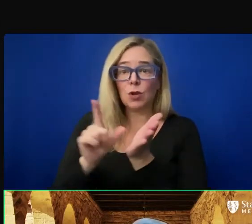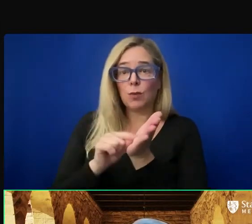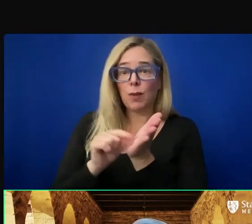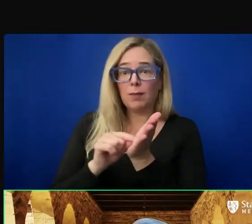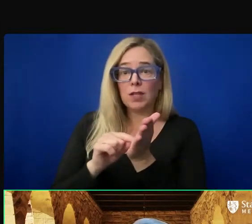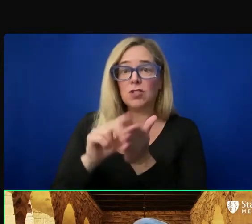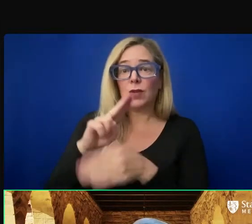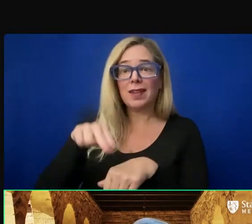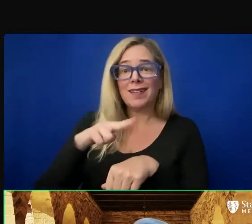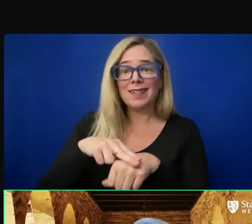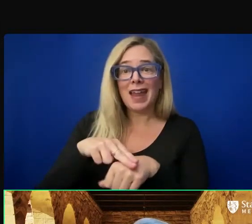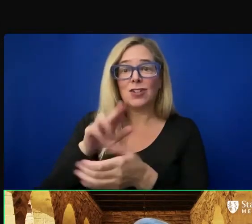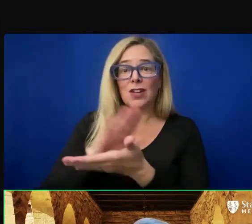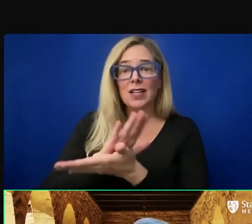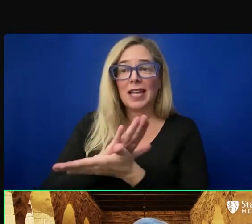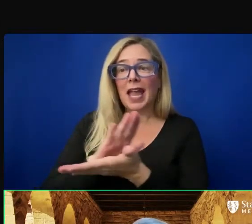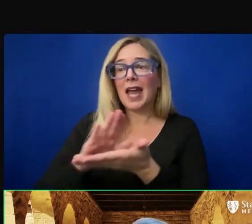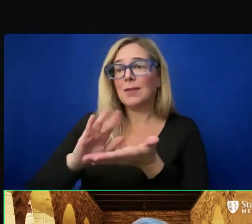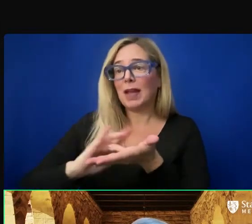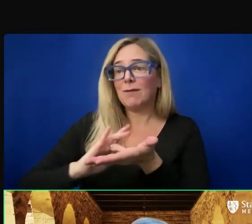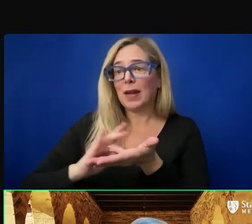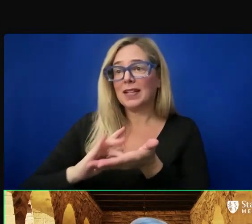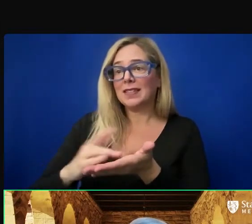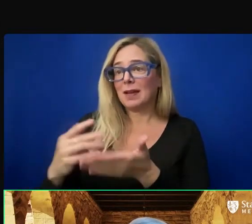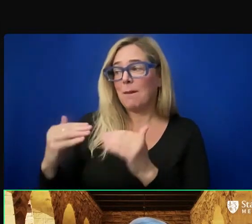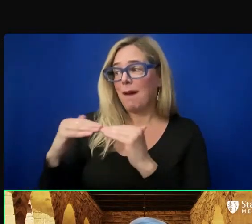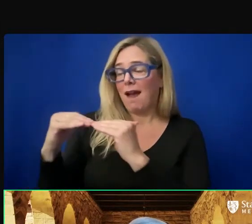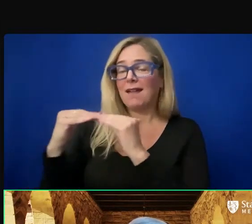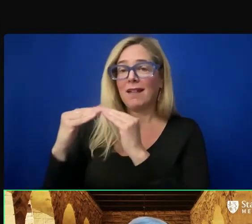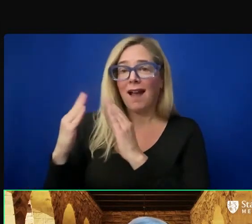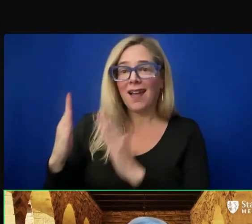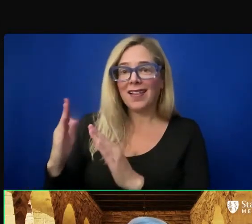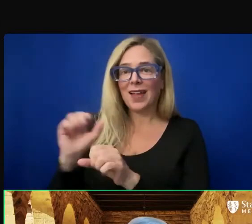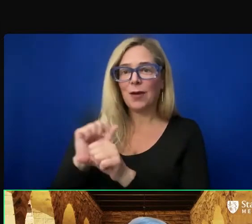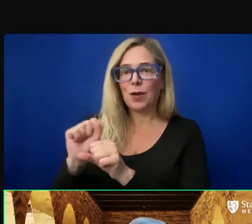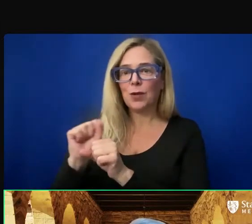where my colleague Mike Matheny and I call it the working group for AI in healthcare.